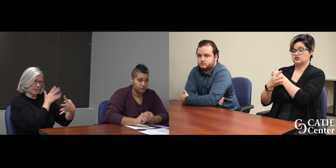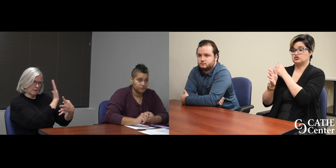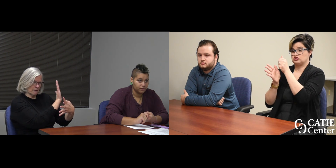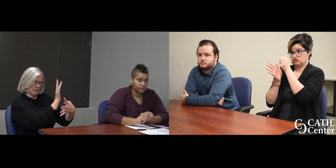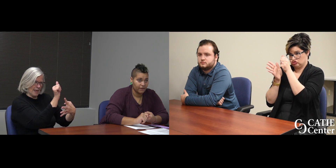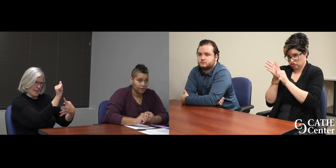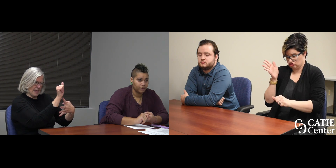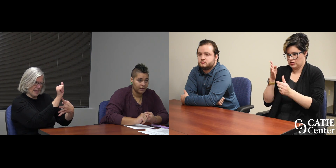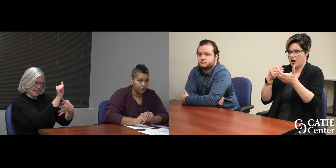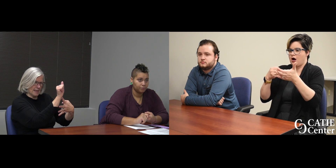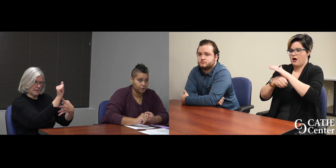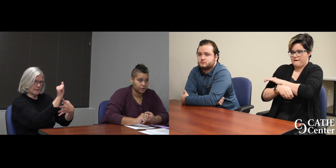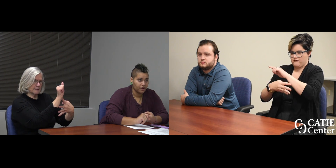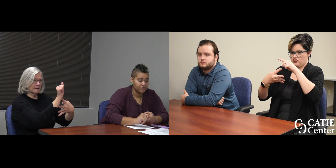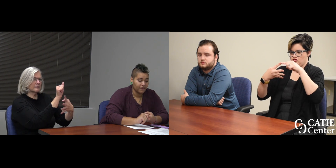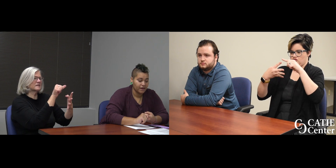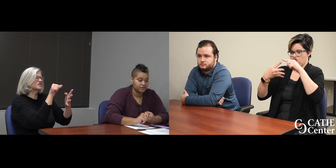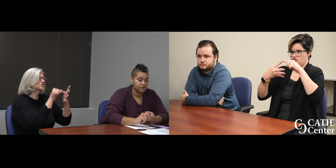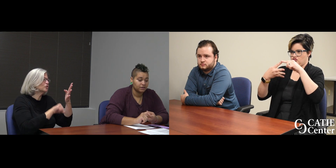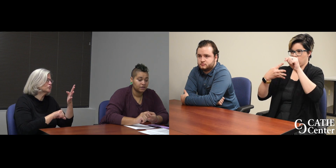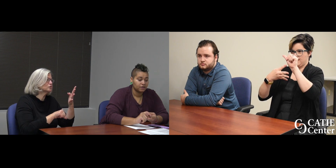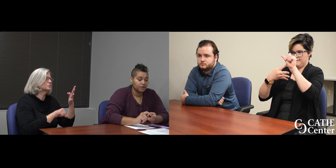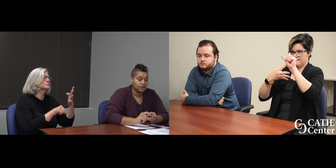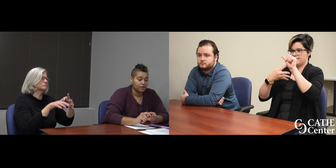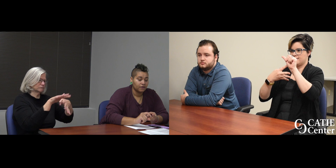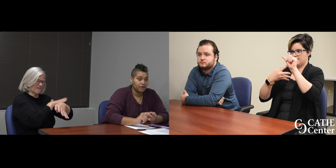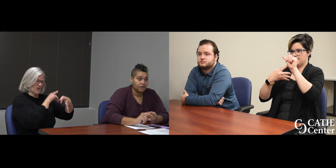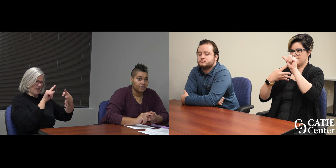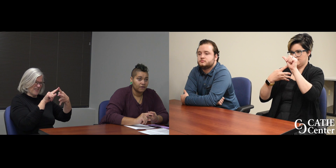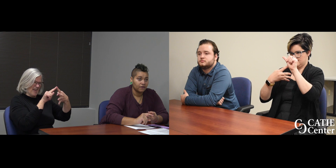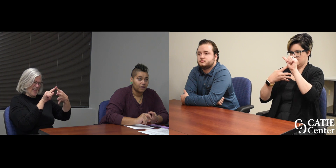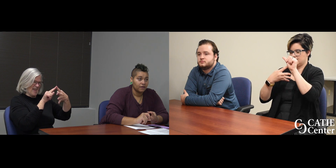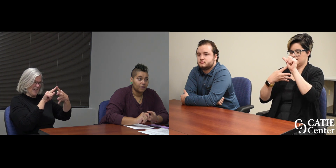then that would help you to cover that.